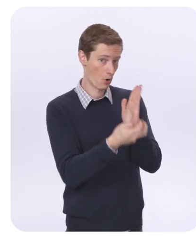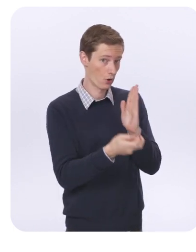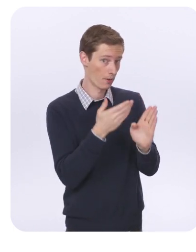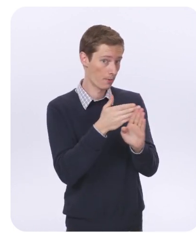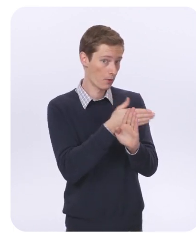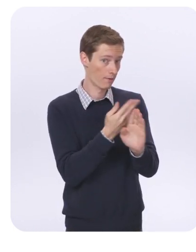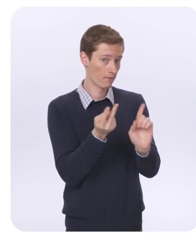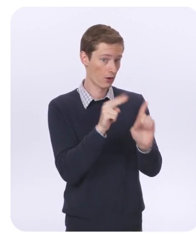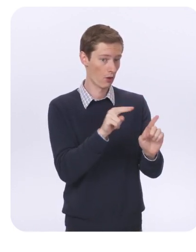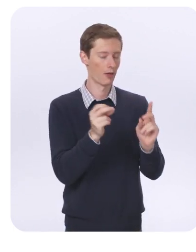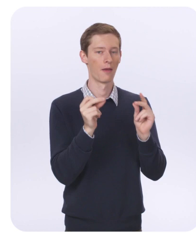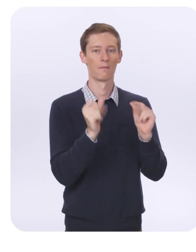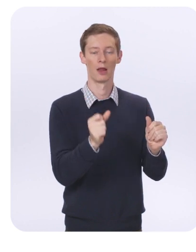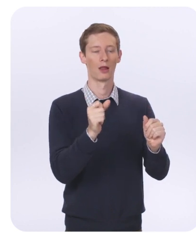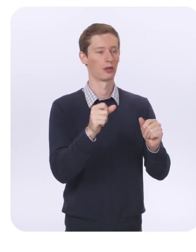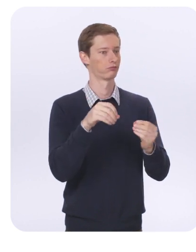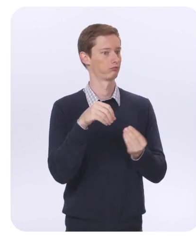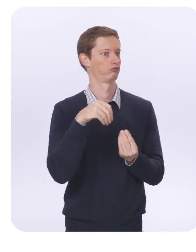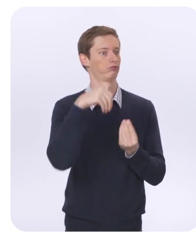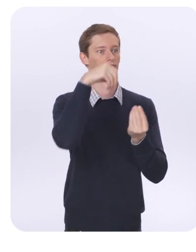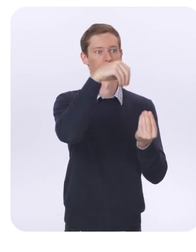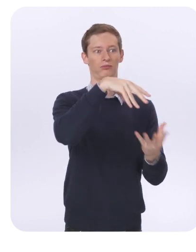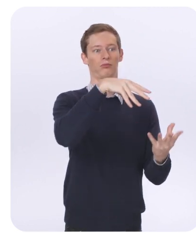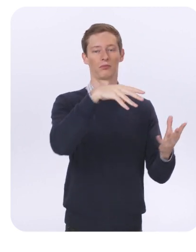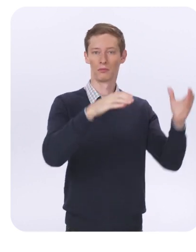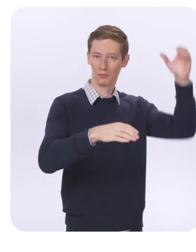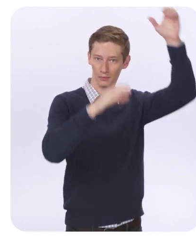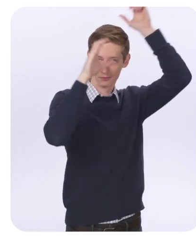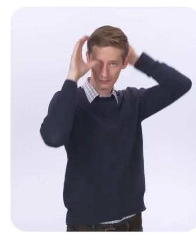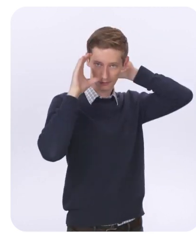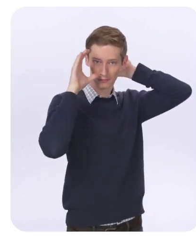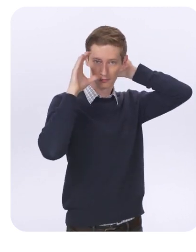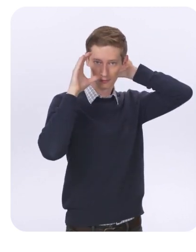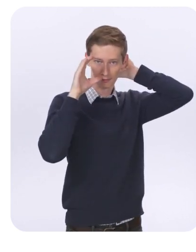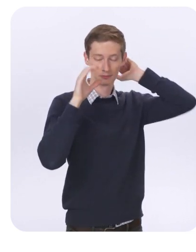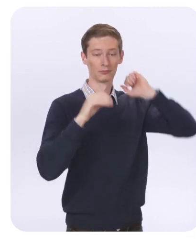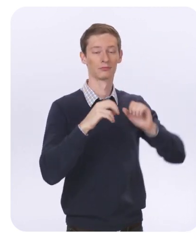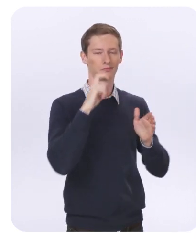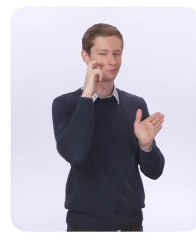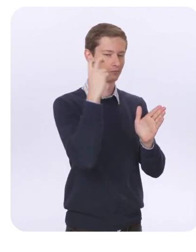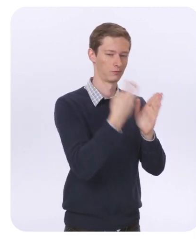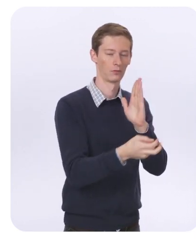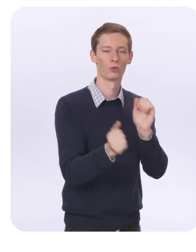we'll want to continue exploring ways to enable you to grow buyer confidence with higher fidelity assets such